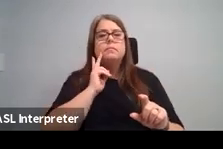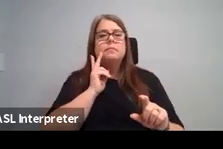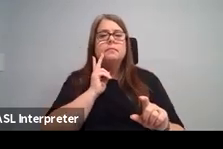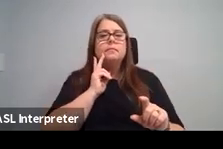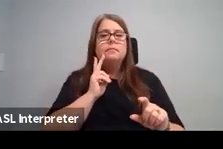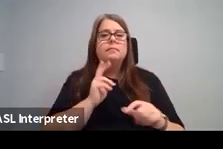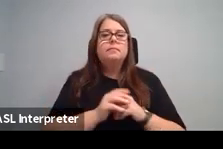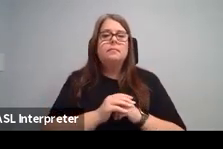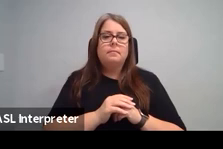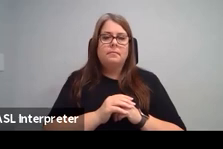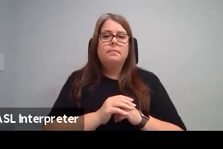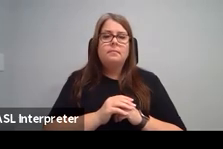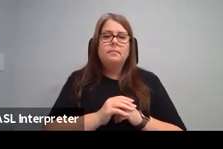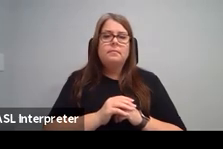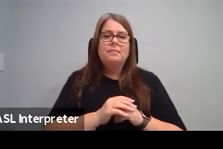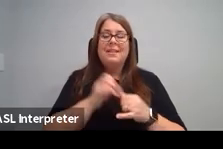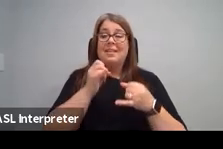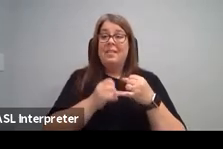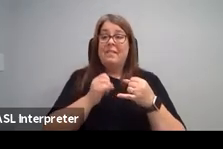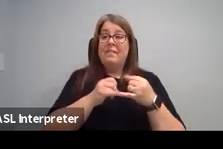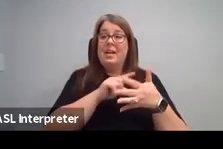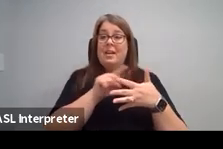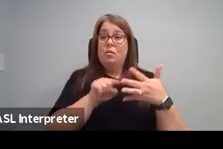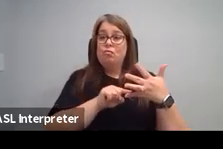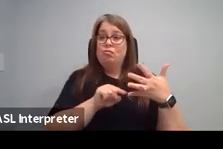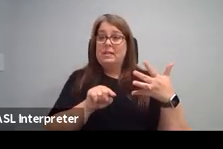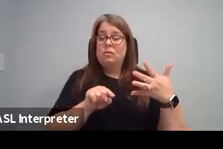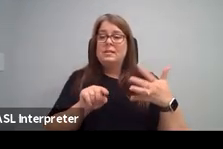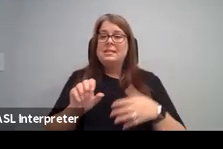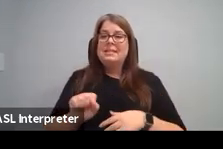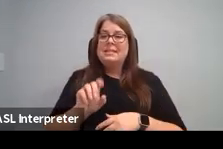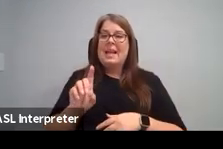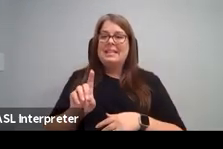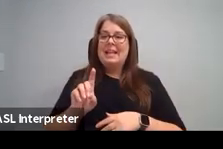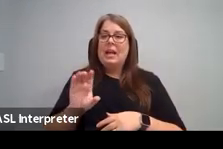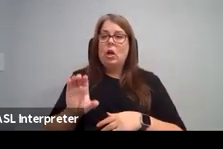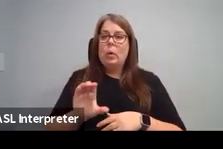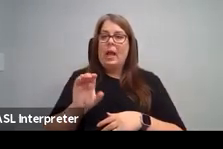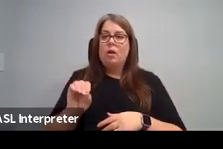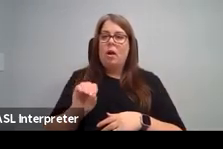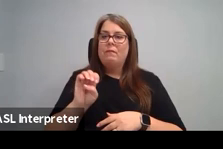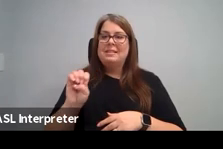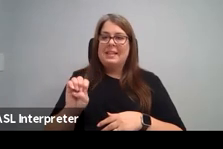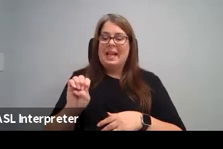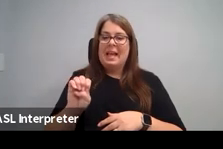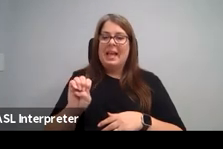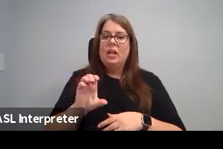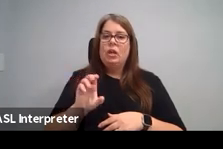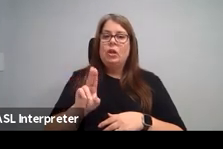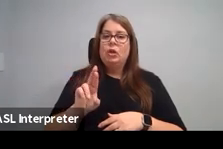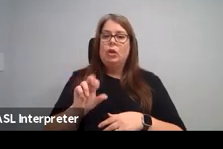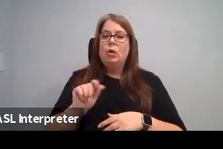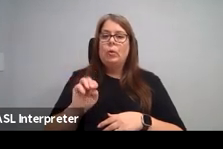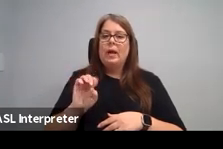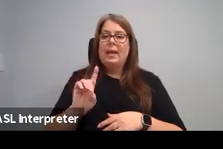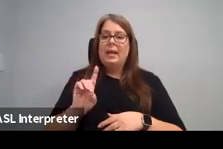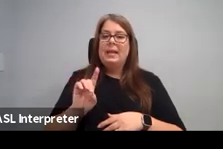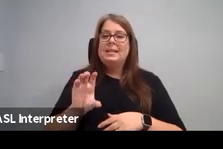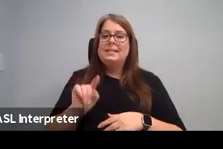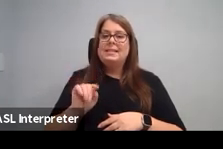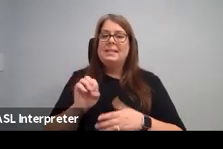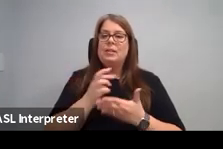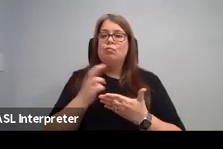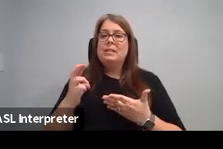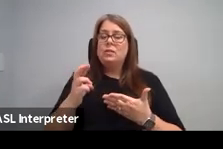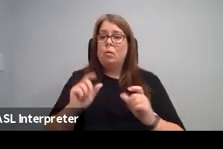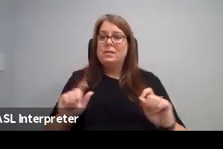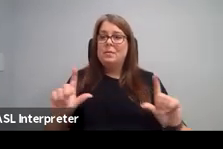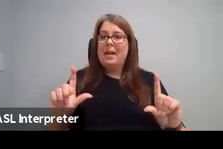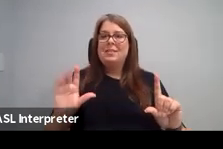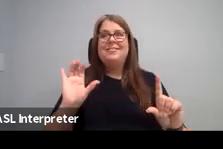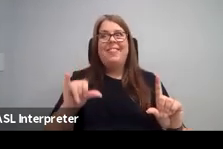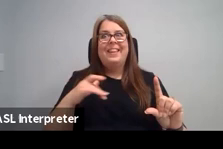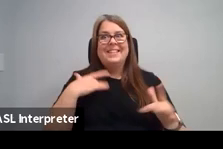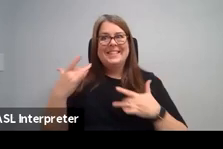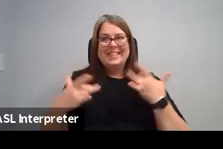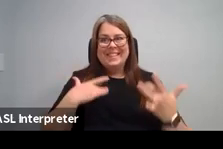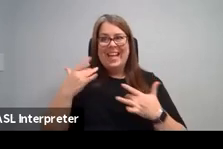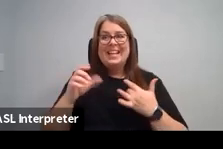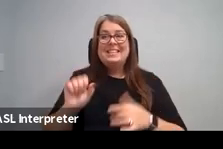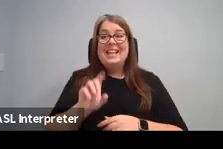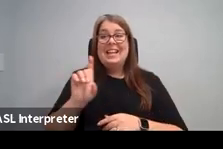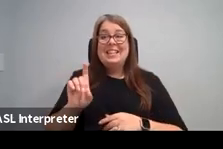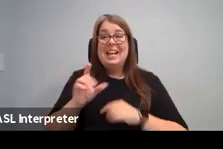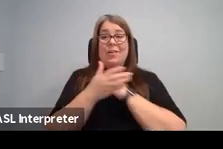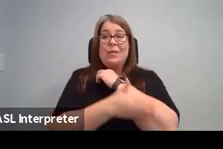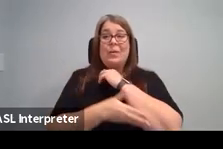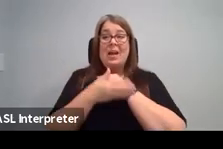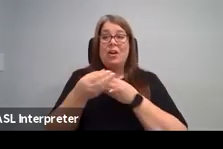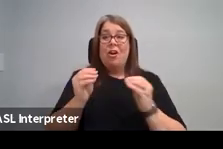Allison Frenzel : And so the final resource, I think, is the San Diego County Office of a curated resource page. Now, this is pretty exciting because San Diego county offices bad, like I told you guys earlier, there's, um, there was, I